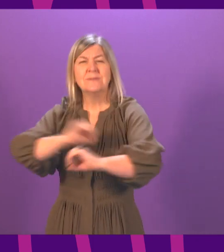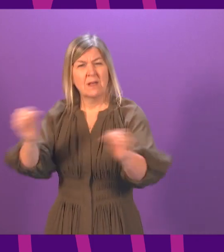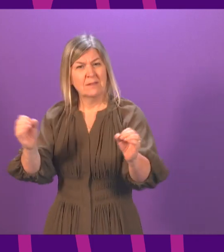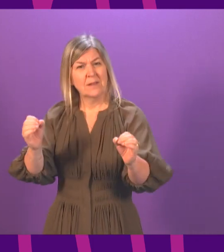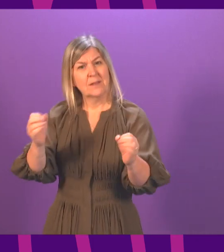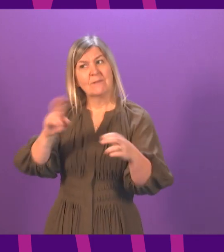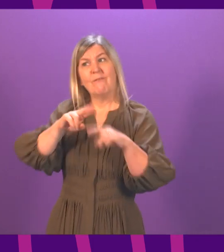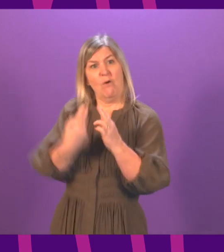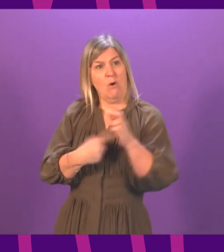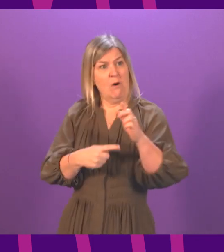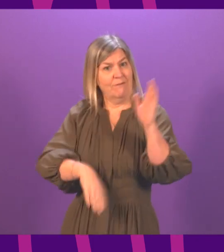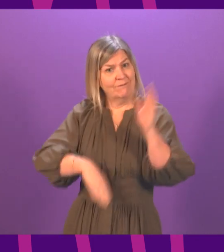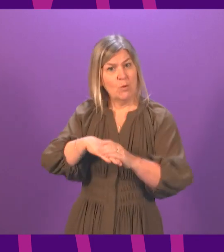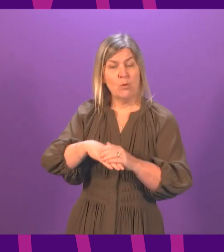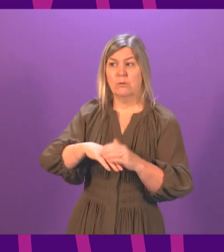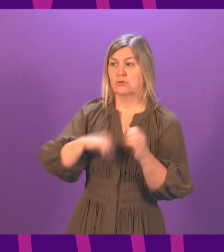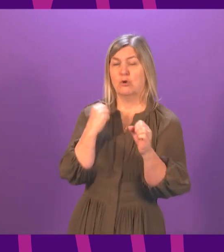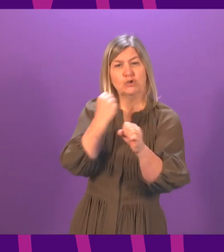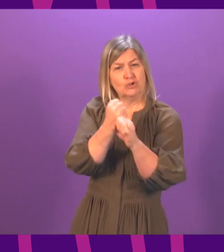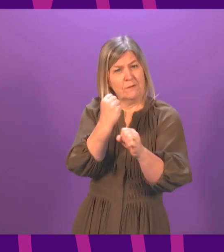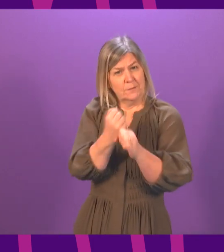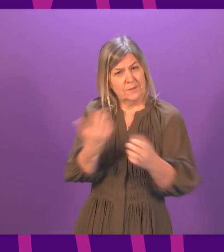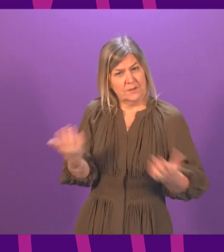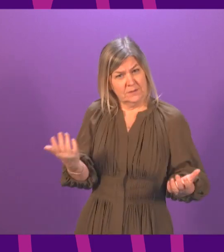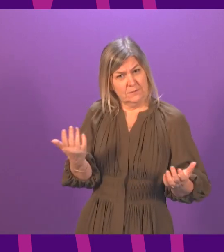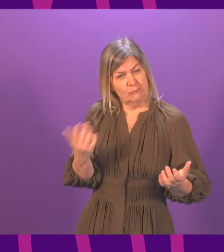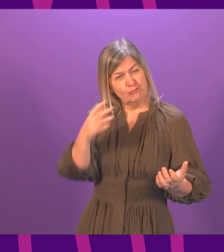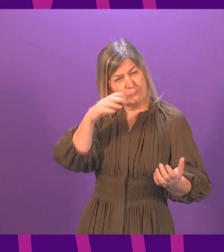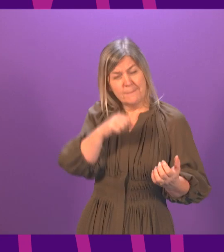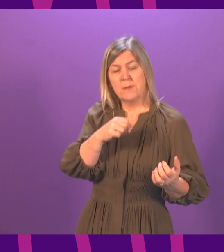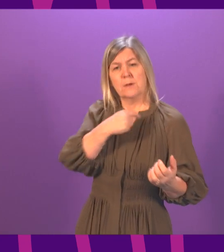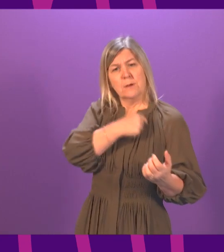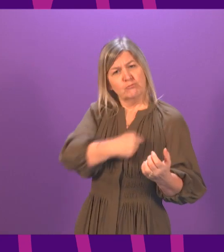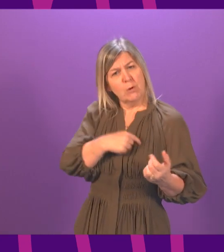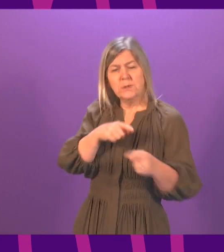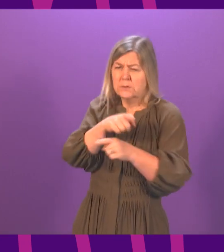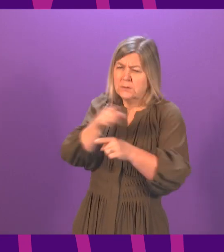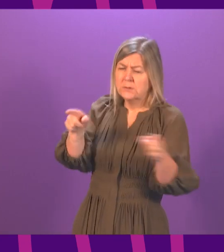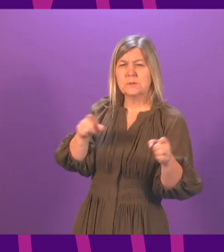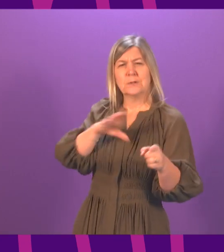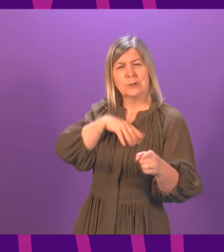regret that the promises that were made to trans and non-binary people to make their lives easier,